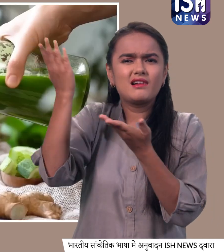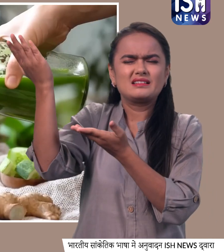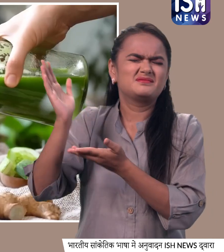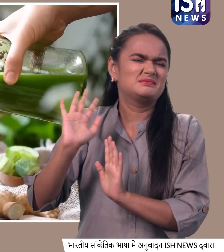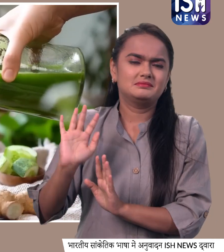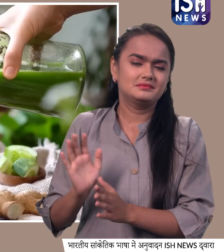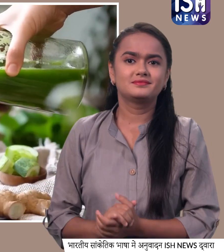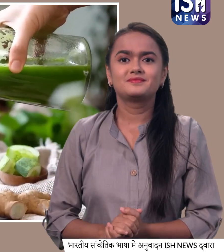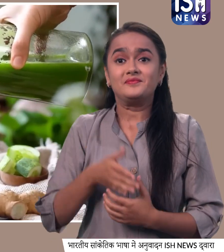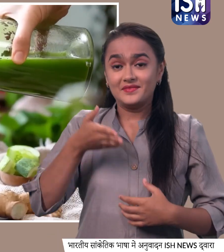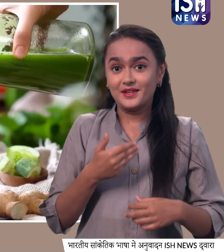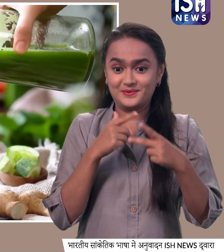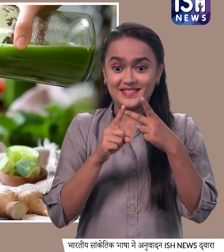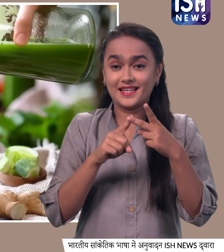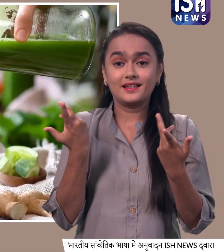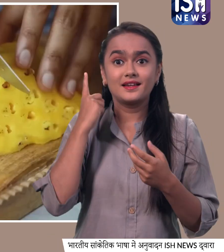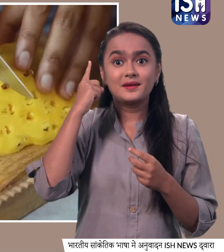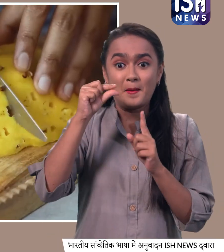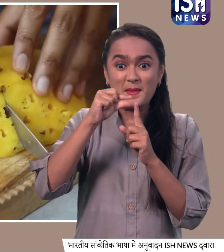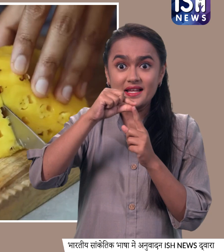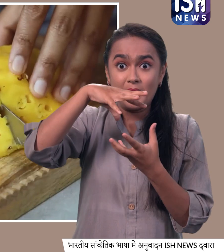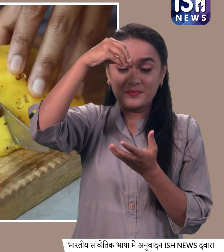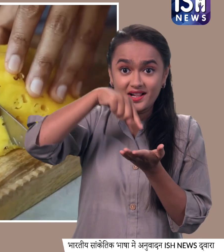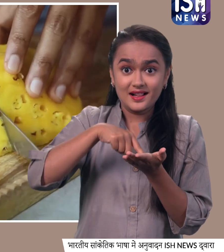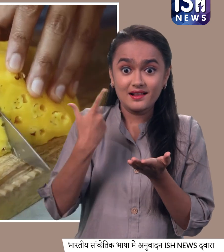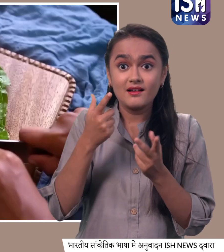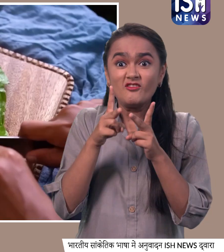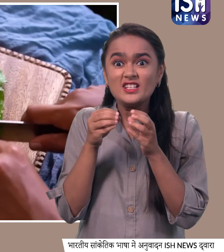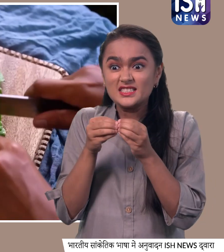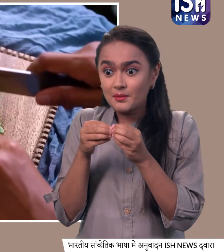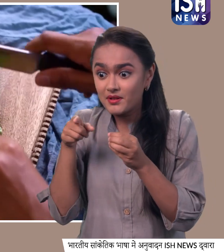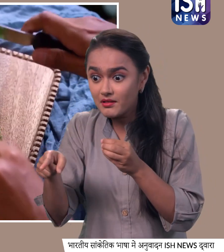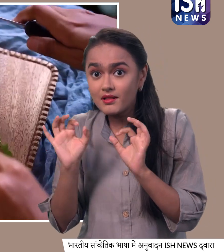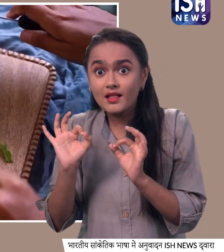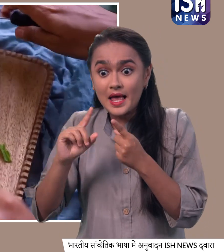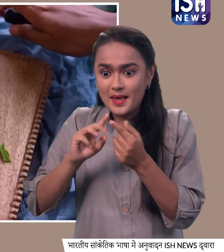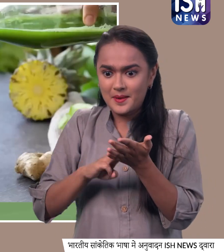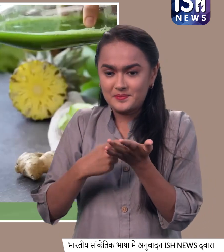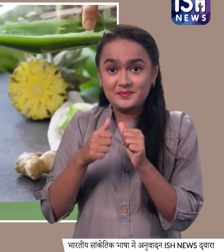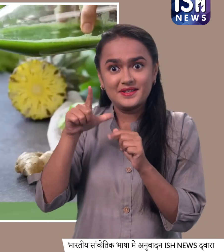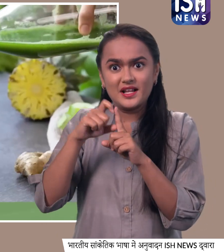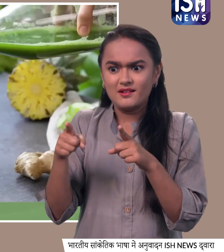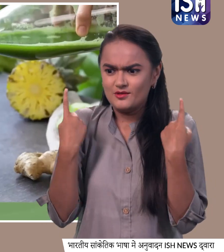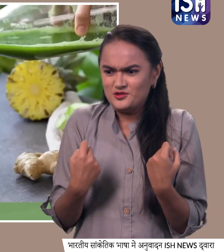Let's move onto our 2nd juice - Emerald Juice filled with the sweetness of pineapples & health of veggies